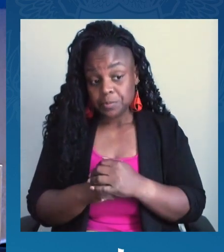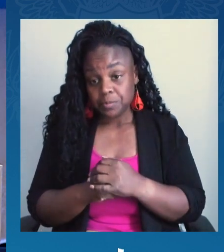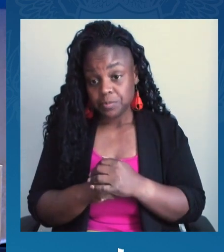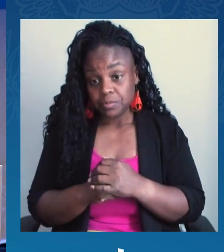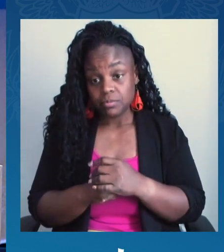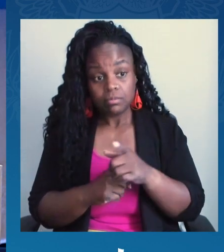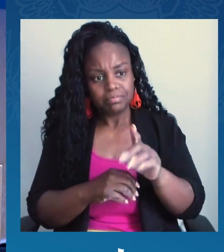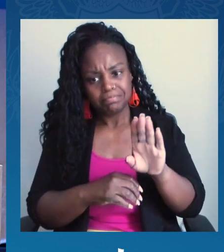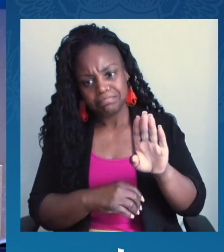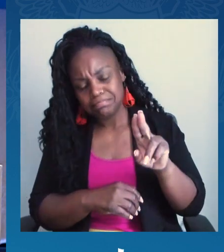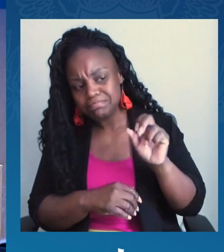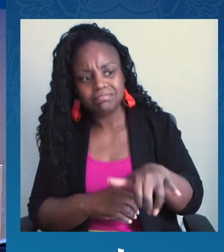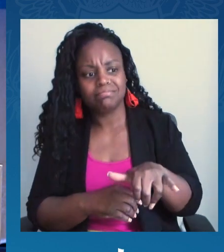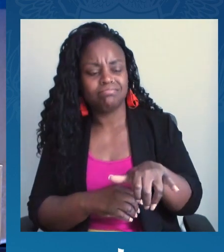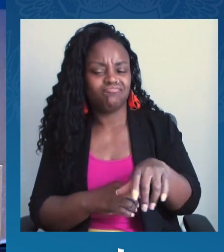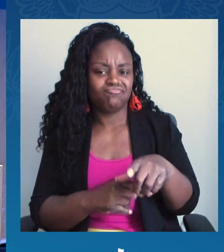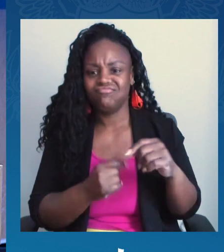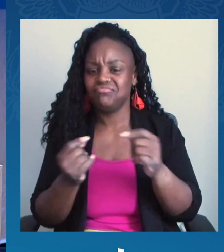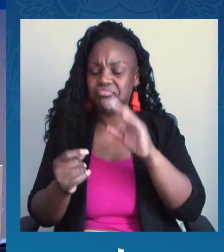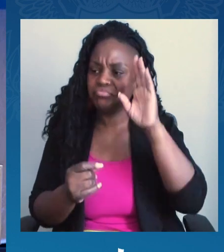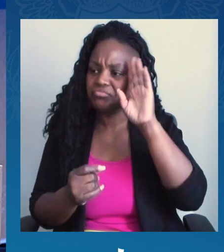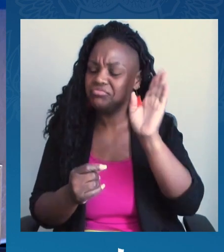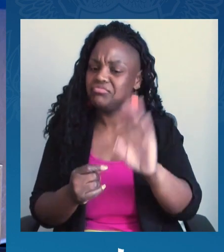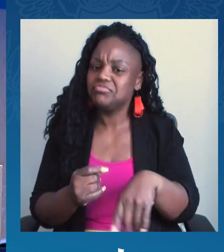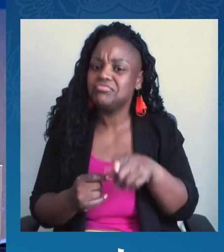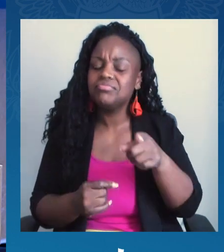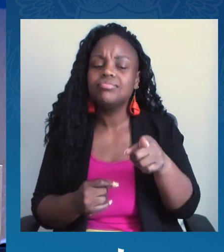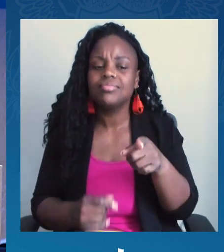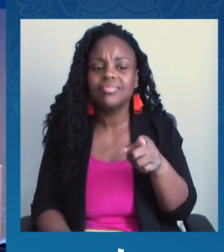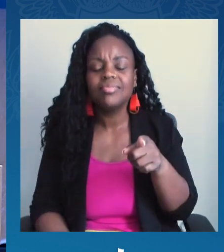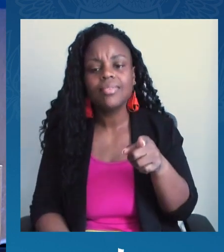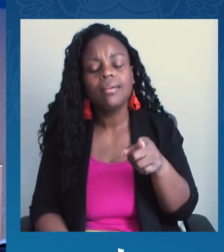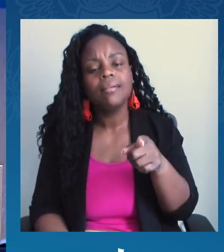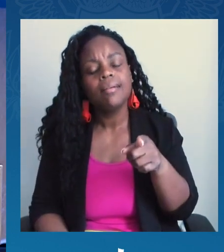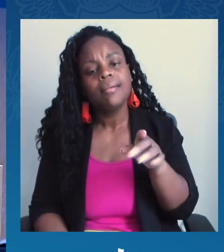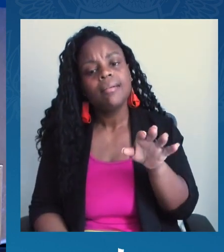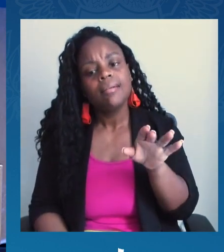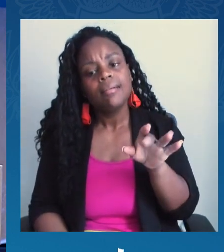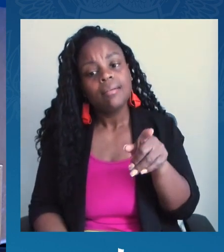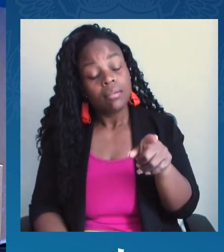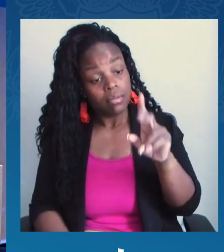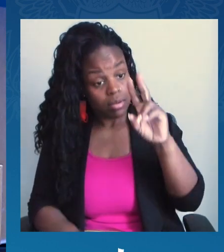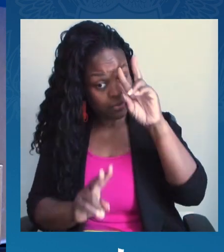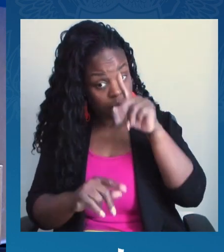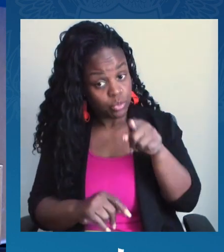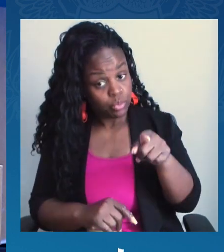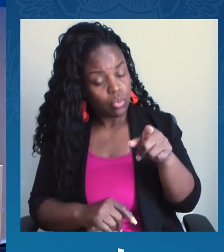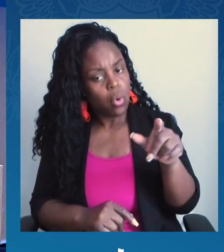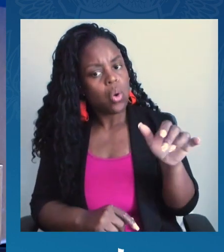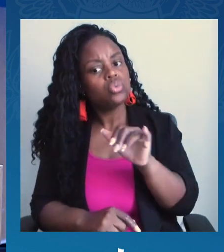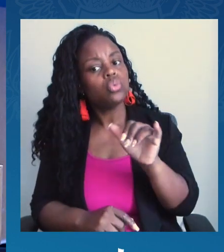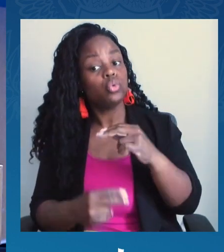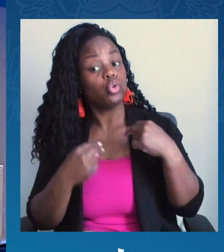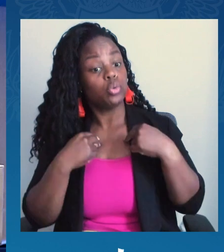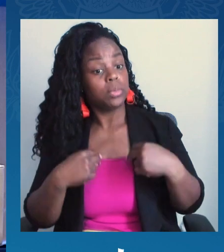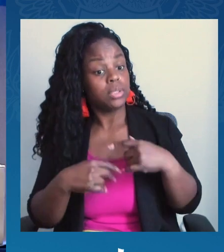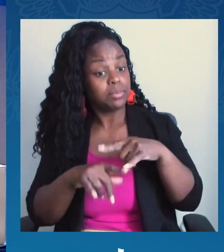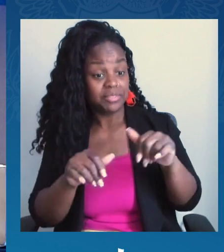Very, very busy. As vice president. You're also human. And you have a life.